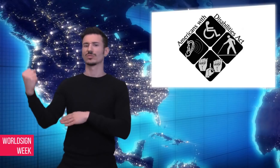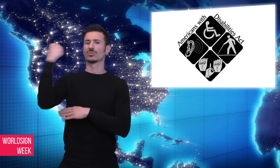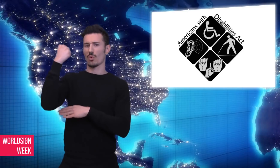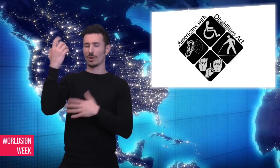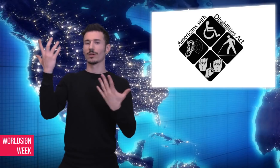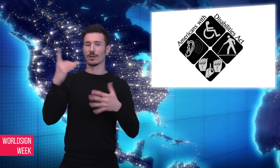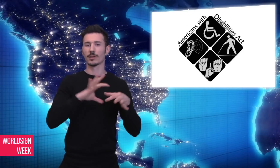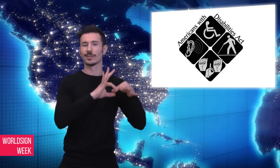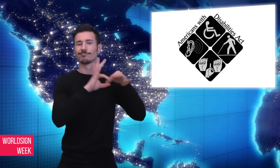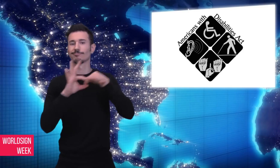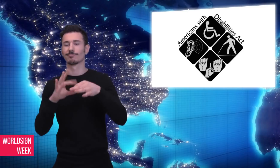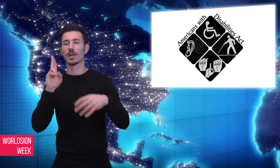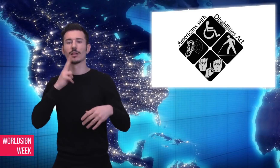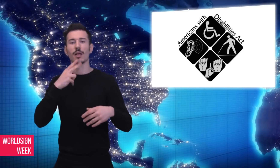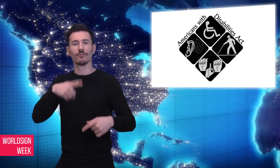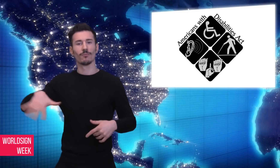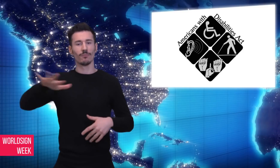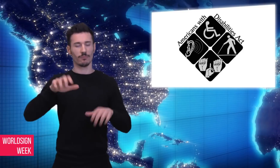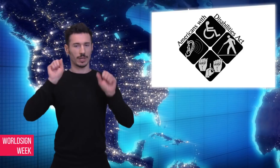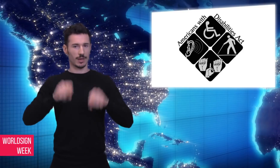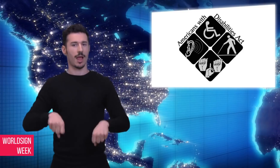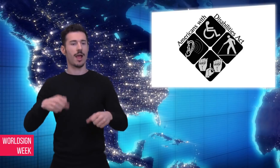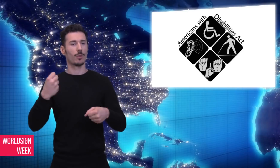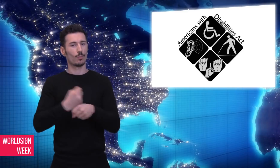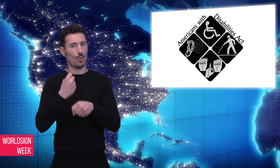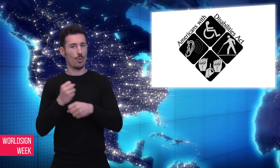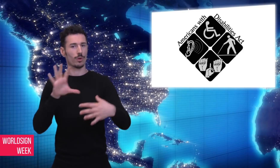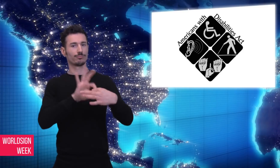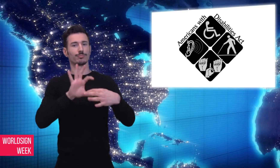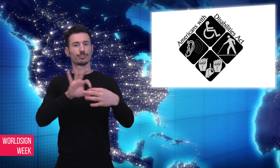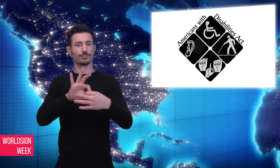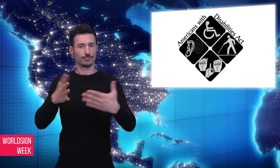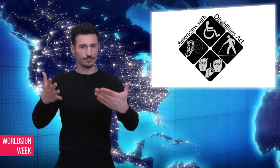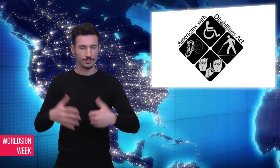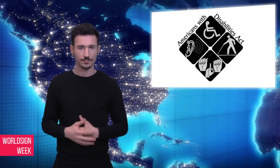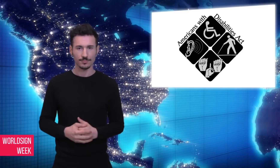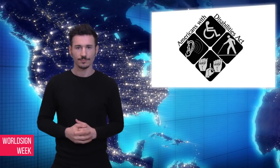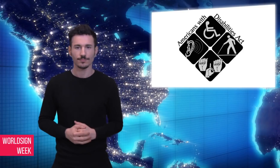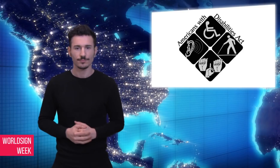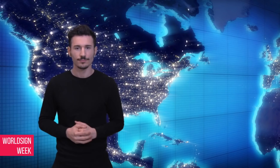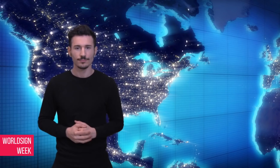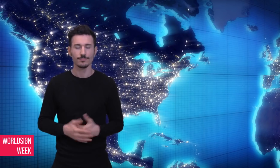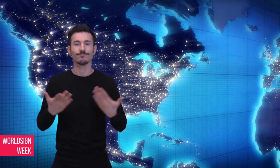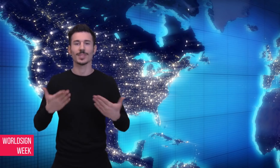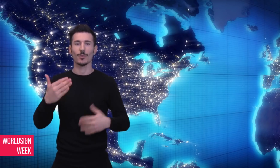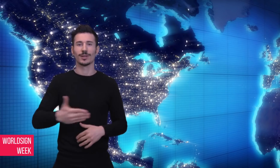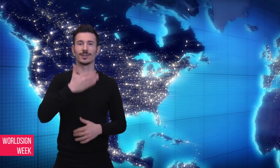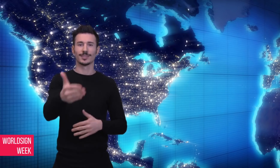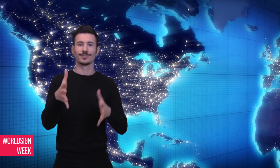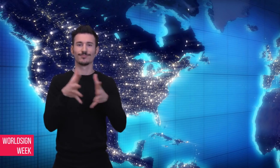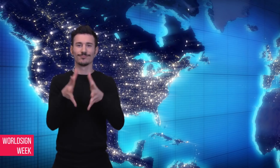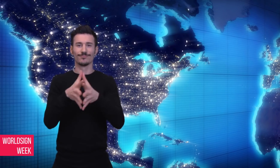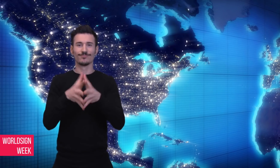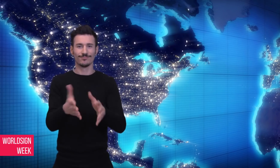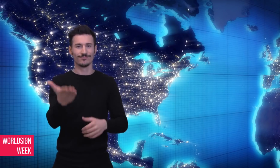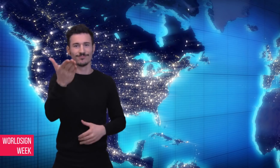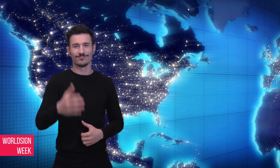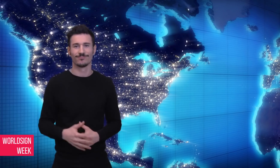increasing the deaf employment rate. Now, let’s go to next story.